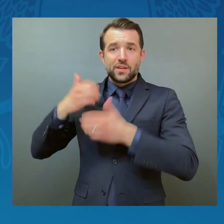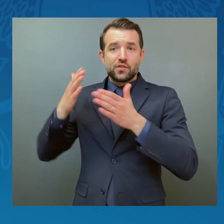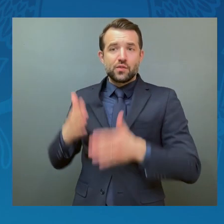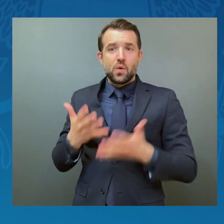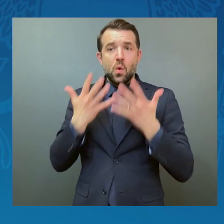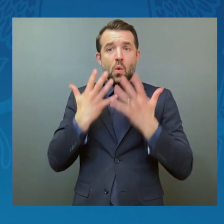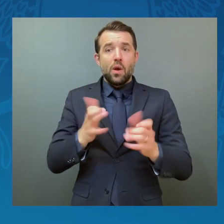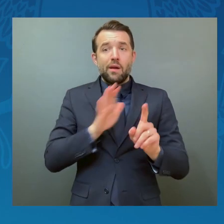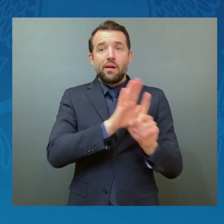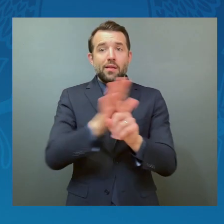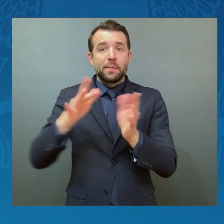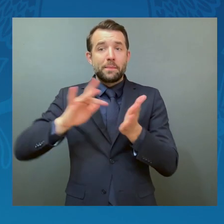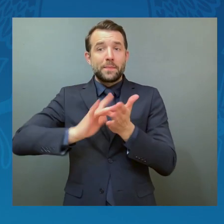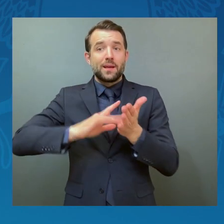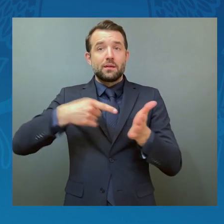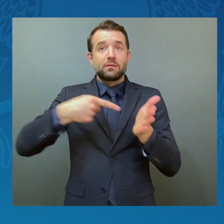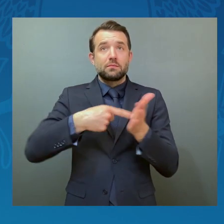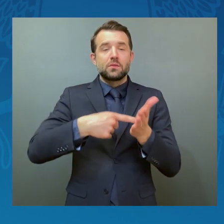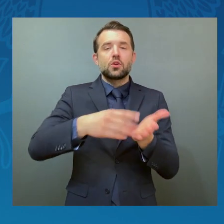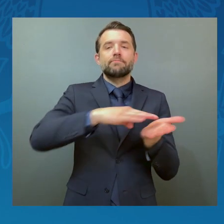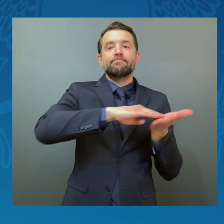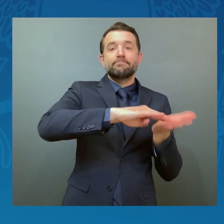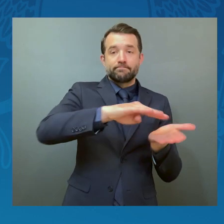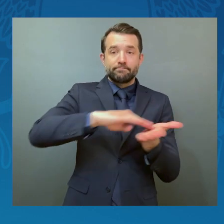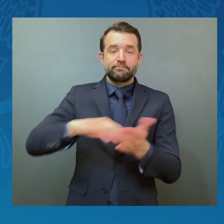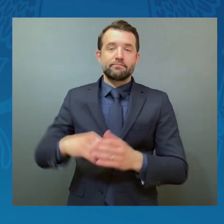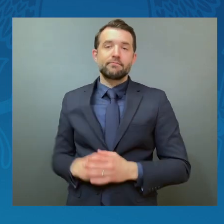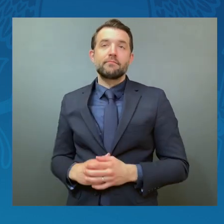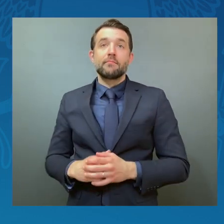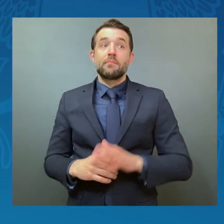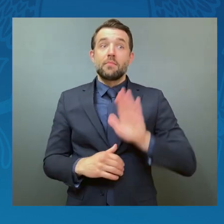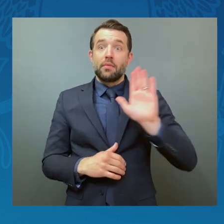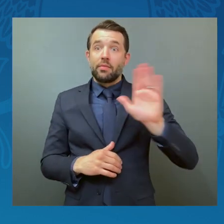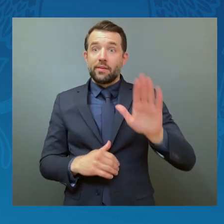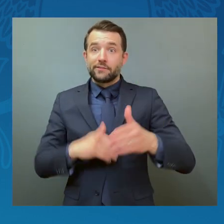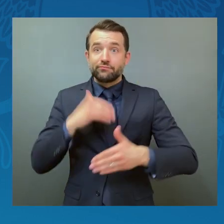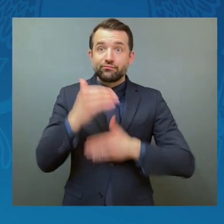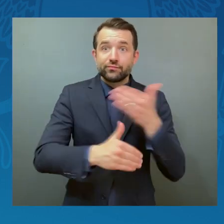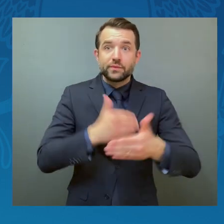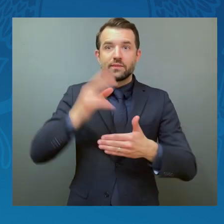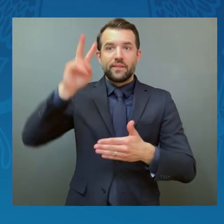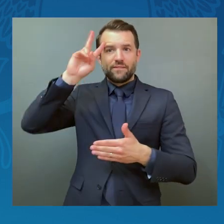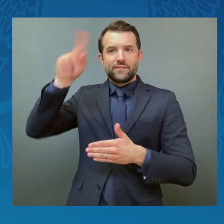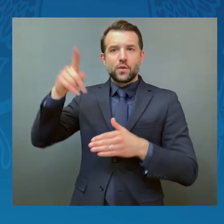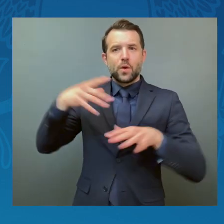This process has long been overly burdensome, making it difficult for vets to apply